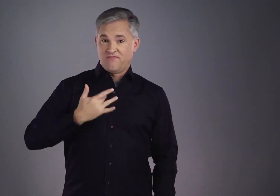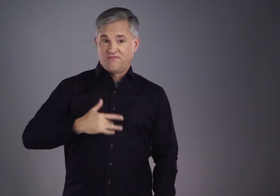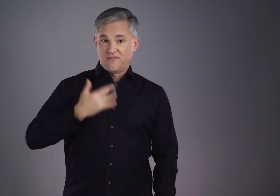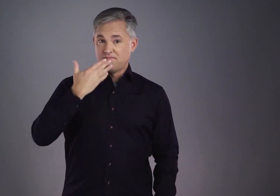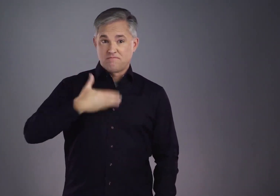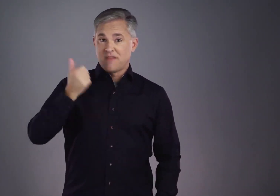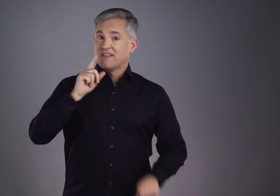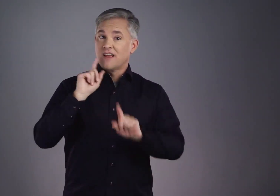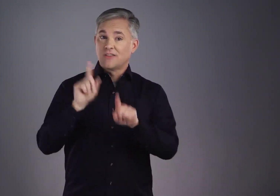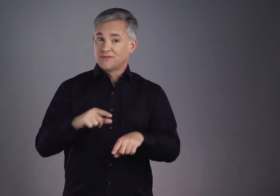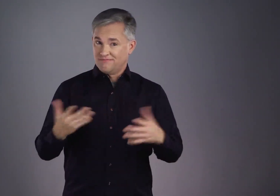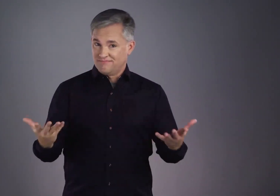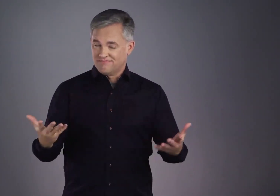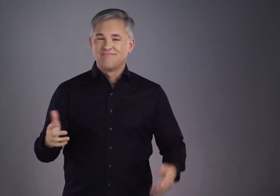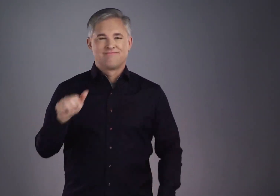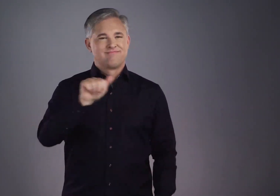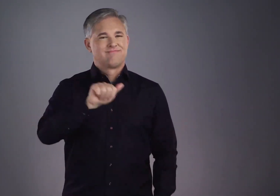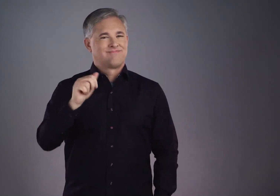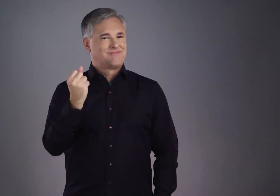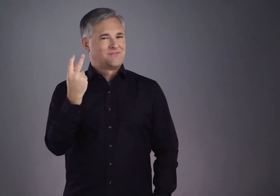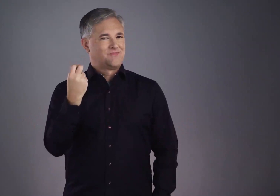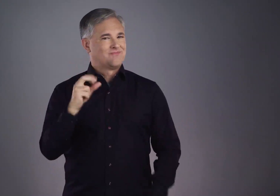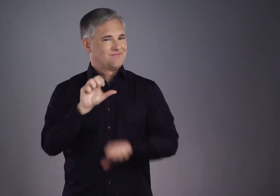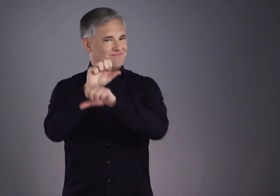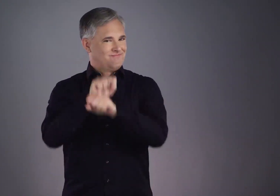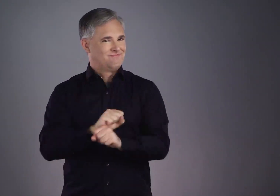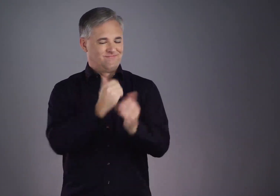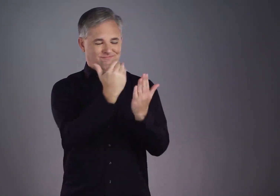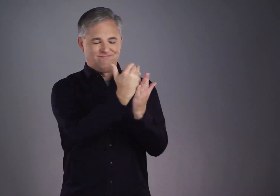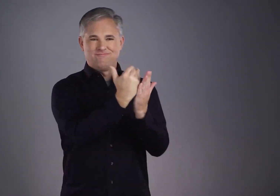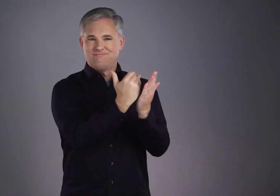and, “How can A.A. best stay whole and so survive?”